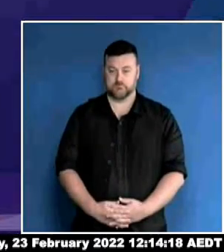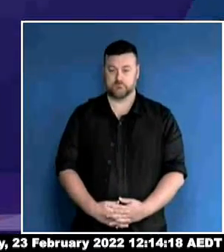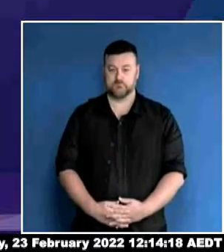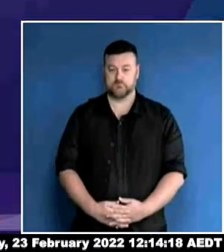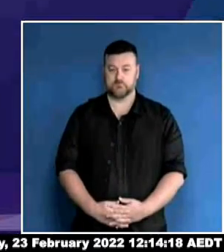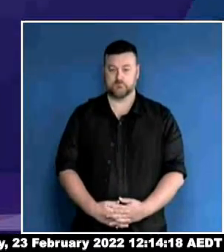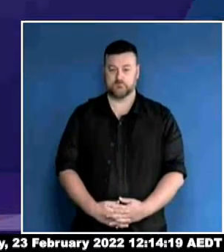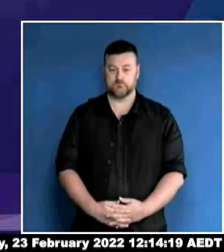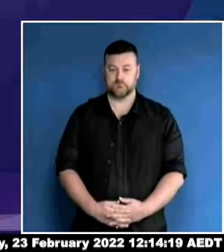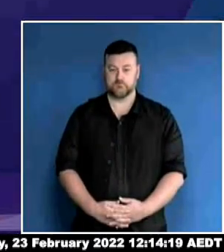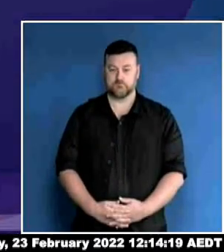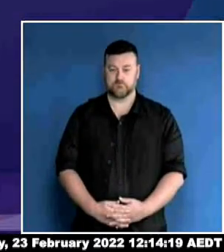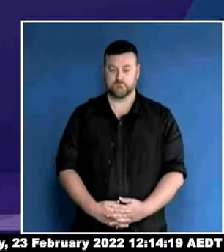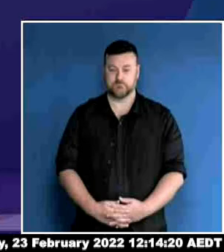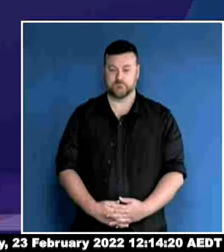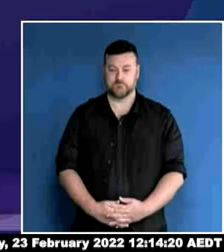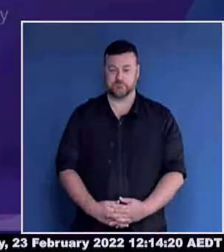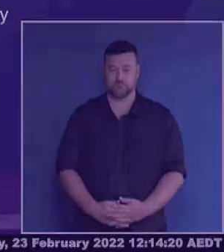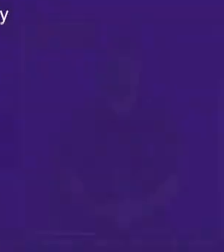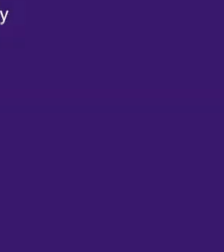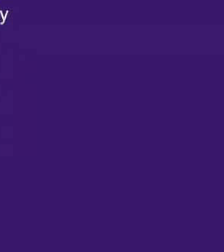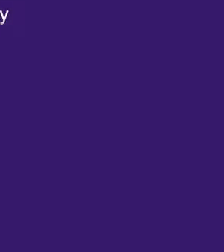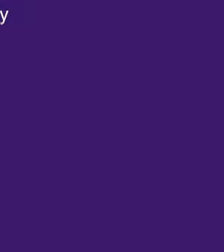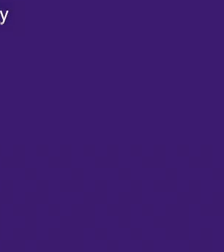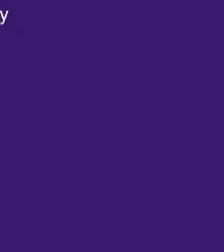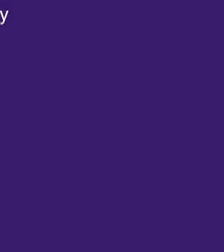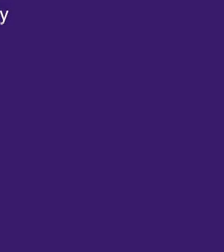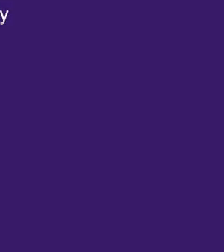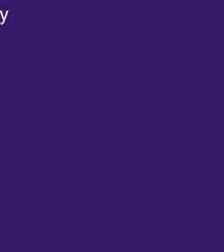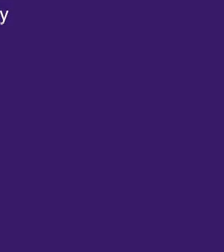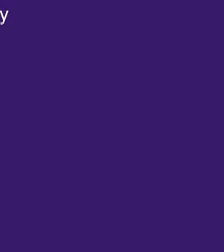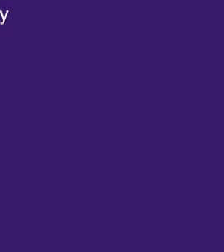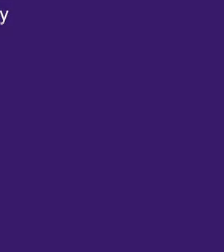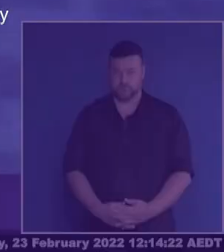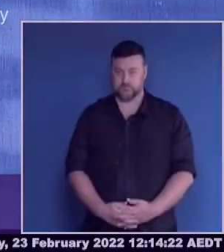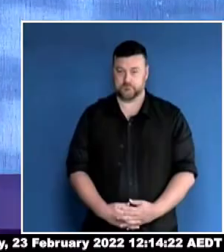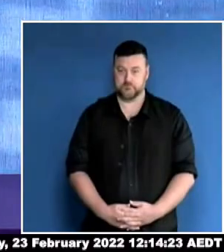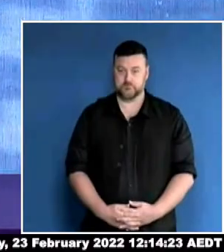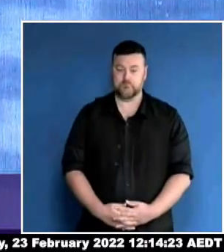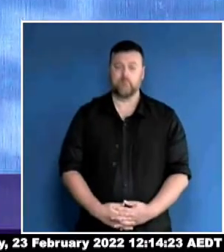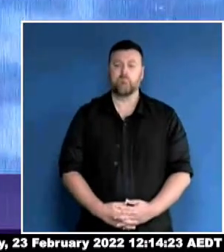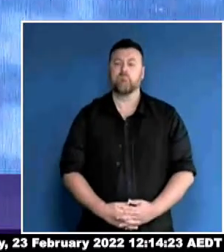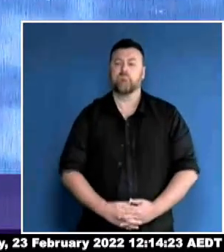MS McMAHON: Thank you, Chair. Just before the break, Simon and Mija, we were talking about